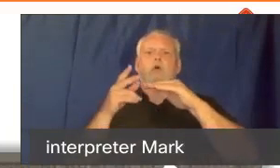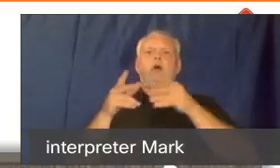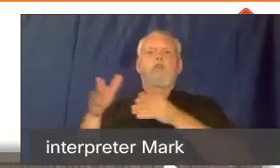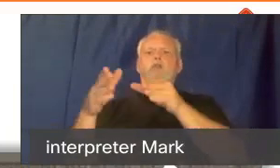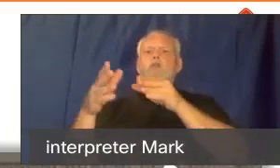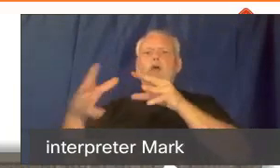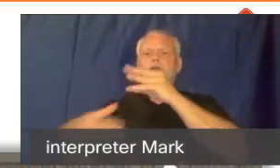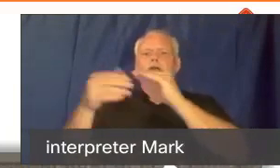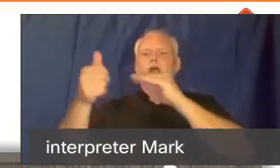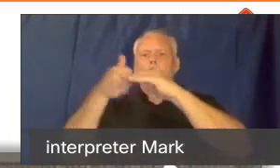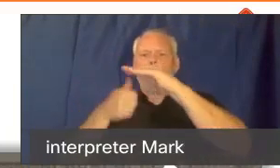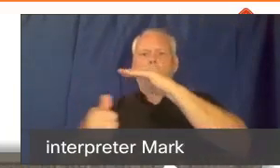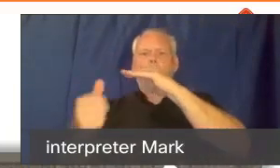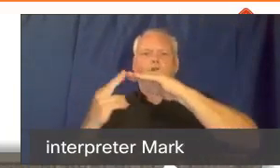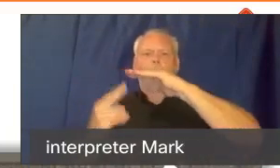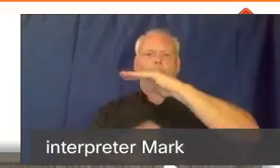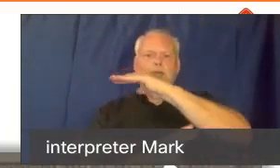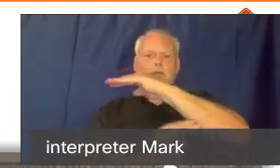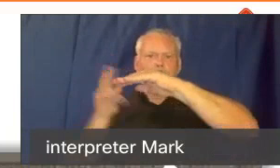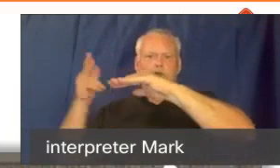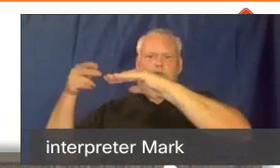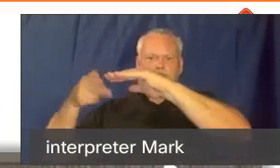And would be about more likely. Sure. And.